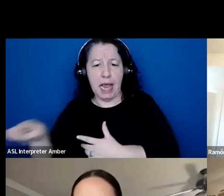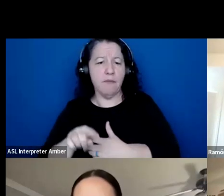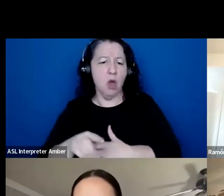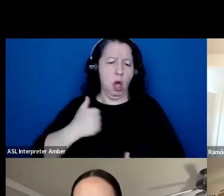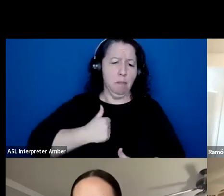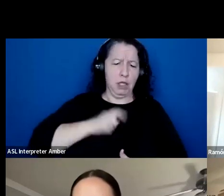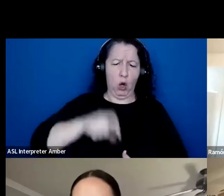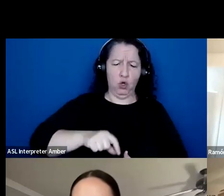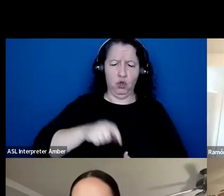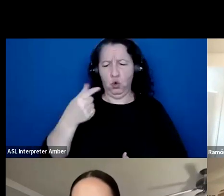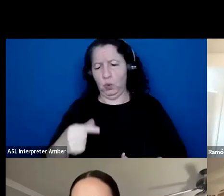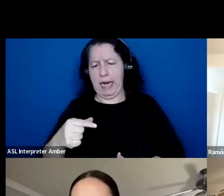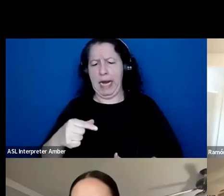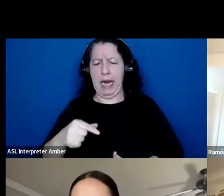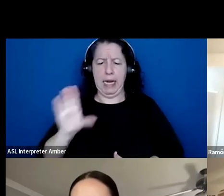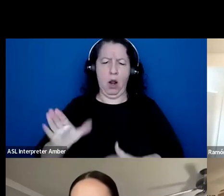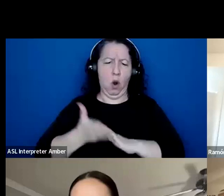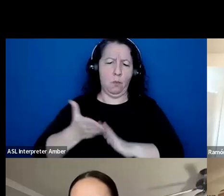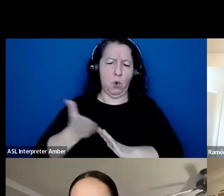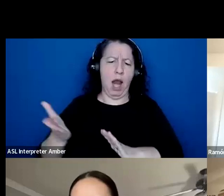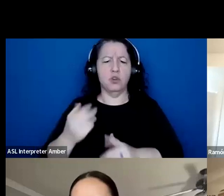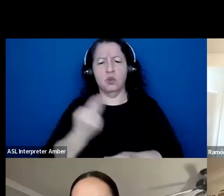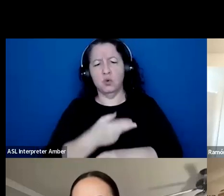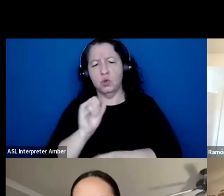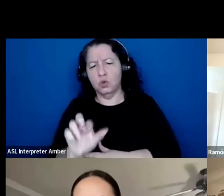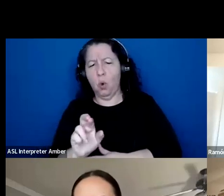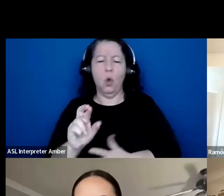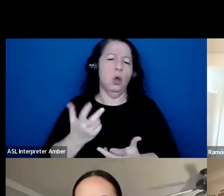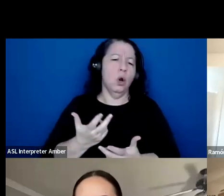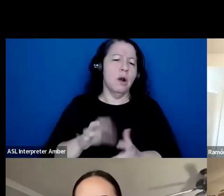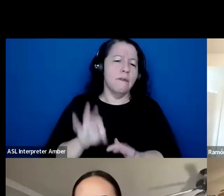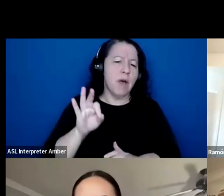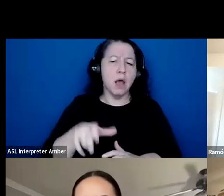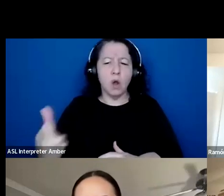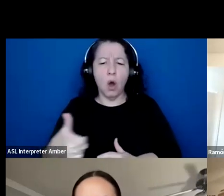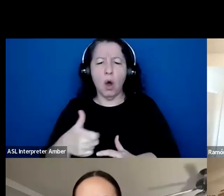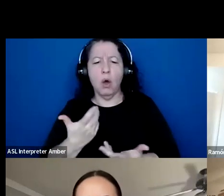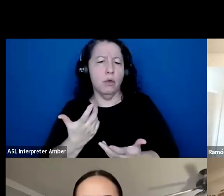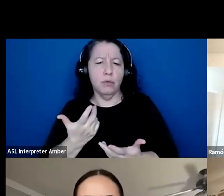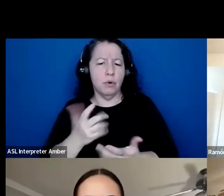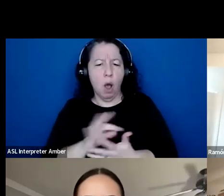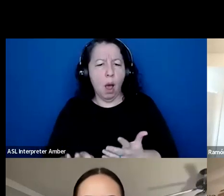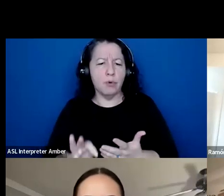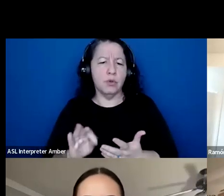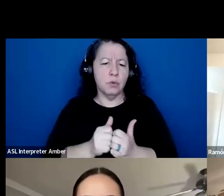to power bases with solar, find carbon free alternatives to jet fuel. So I'm wondering how you all think through this question of greening